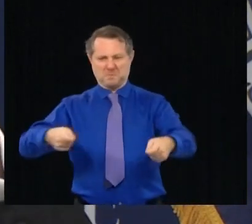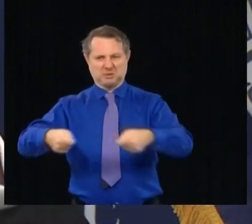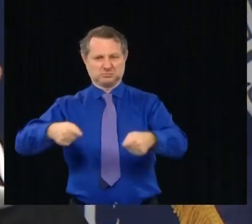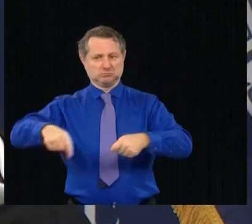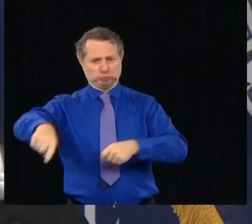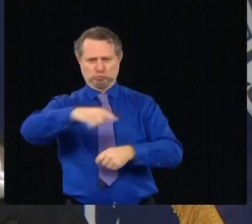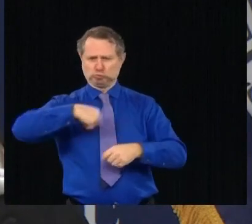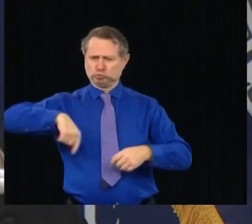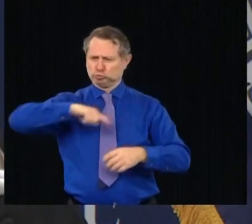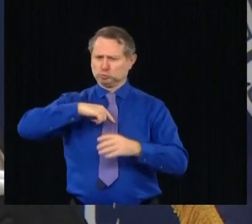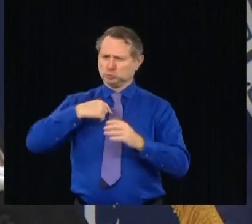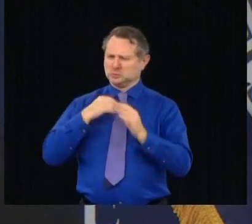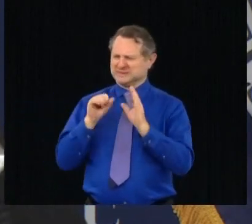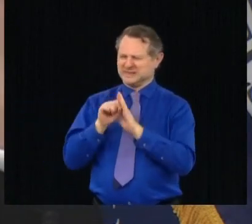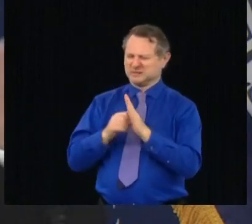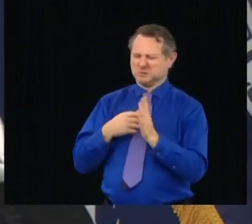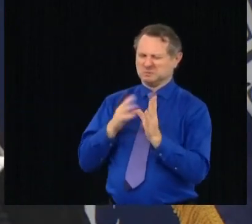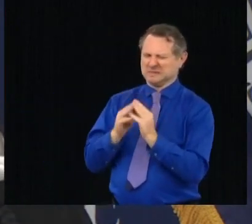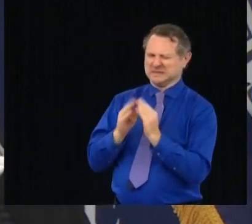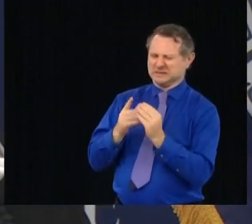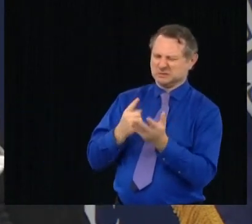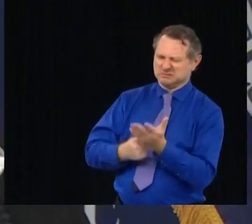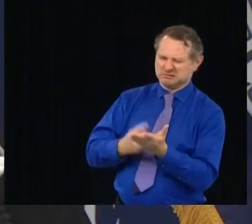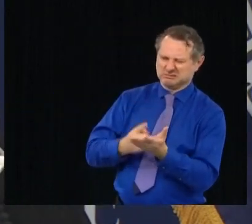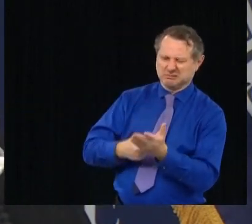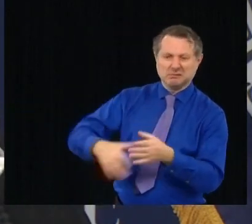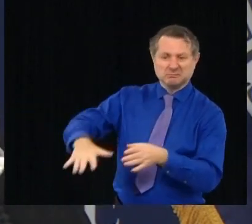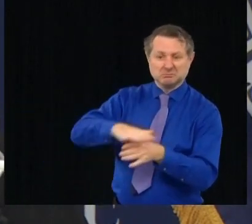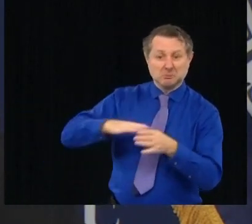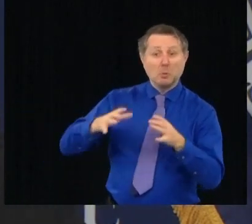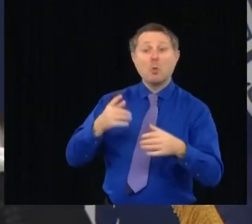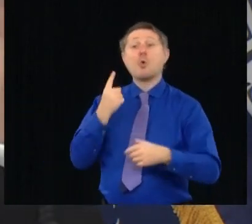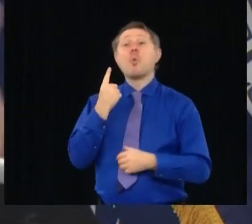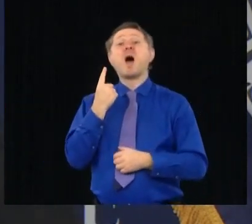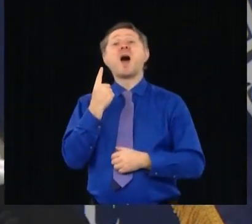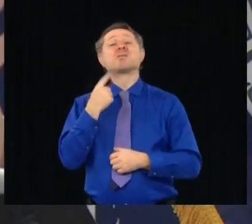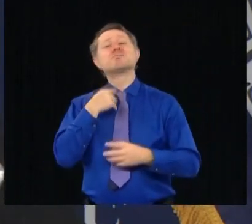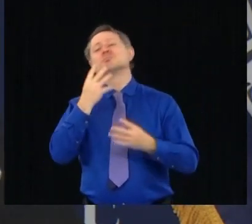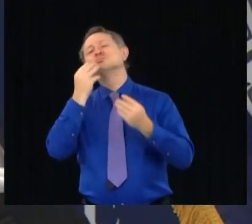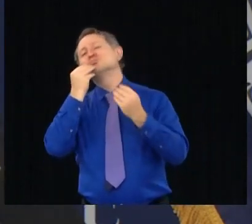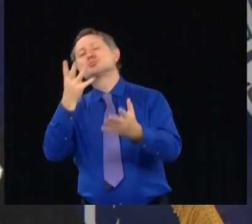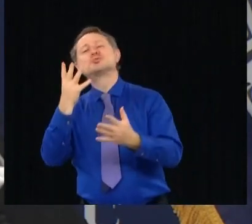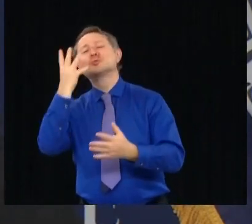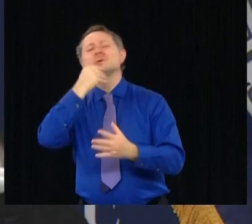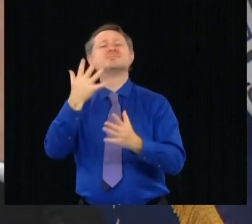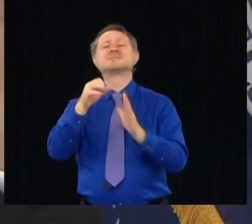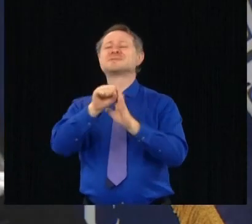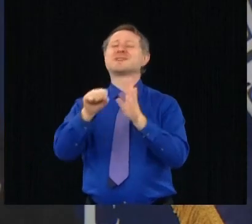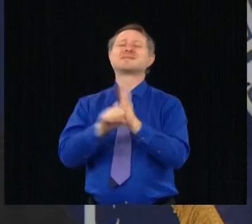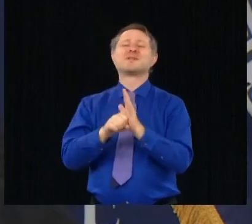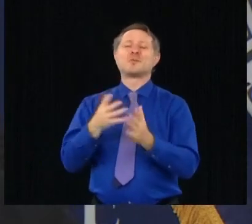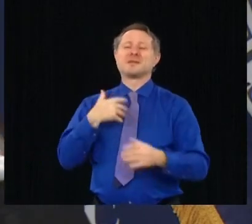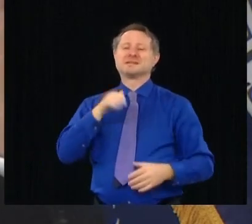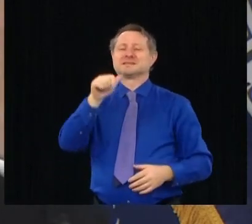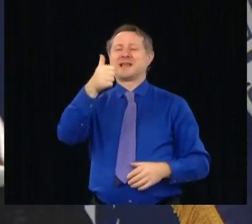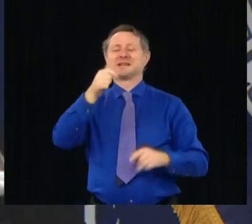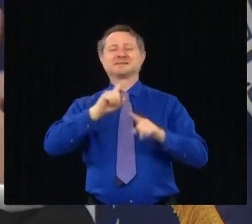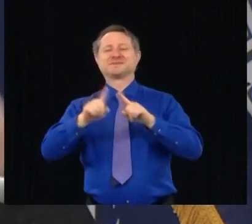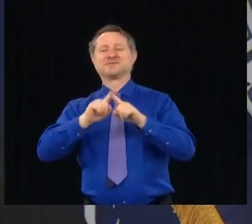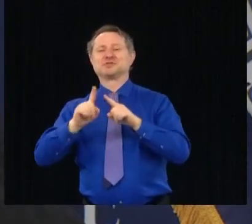LOT OF THIS IS GOING TO BE LOCALLY MANAGED, SO WE'LL BE